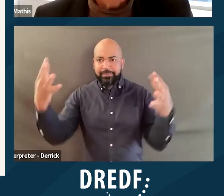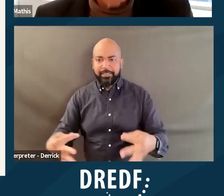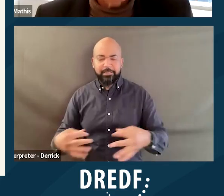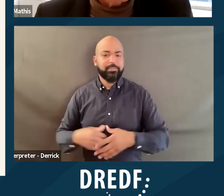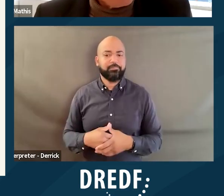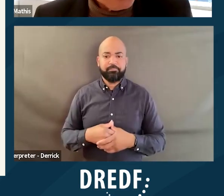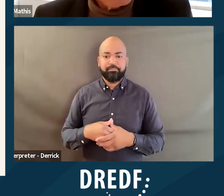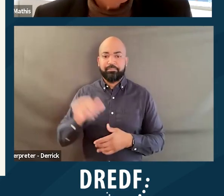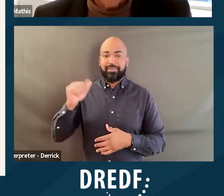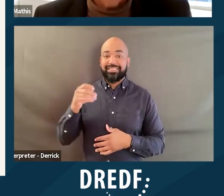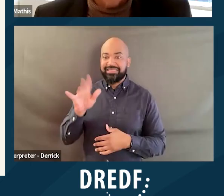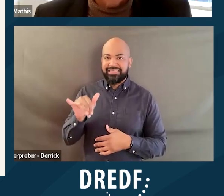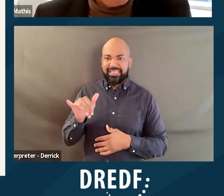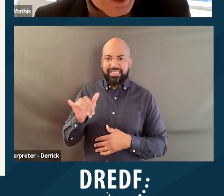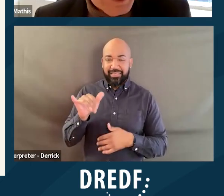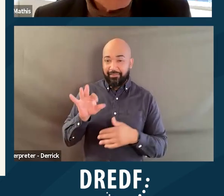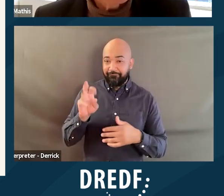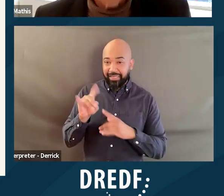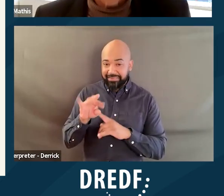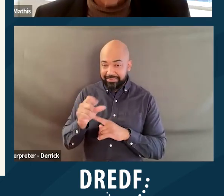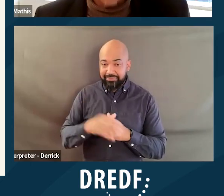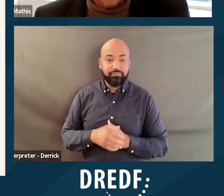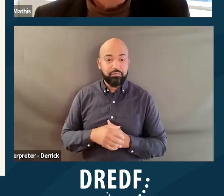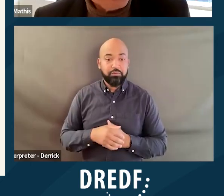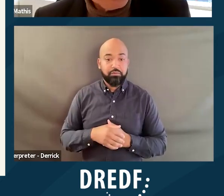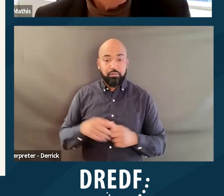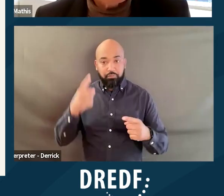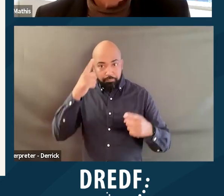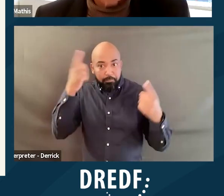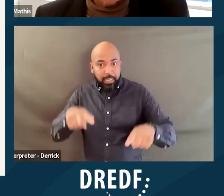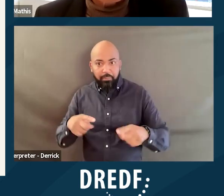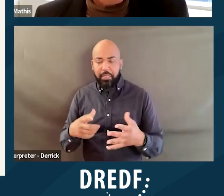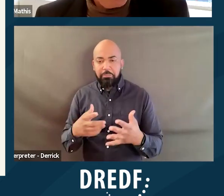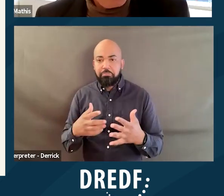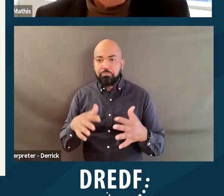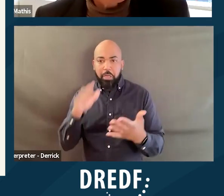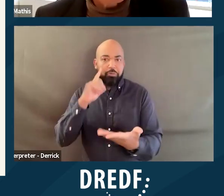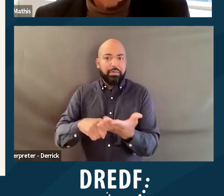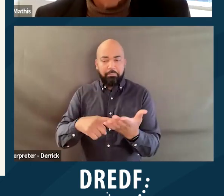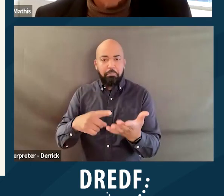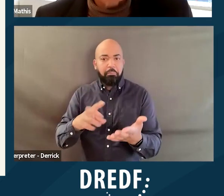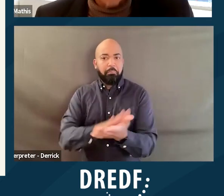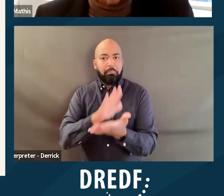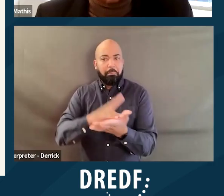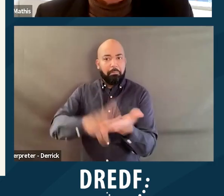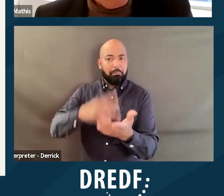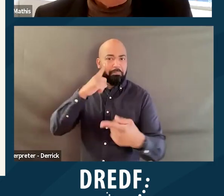so many court decisions and agent findings and settlement agreements and guidance documents;